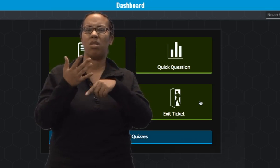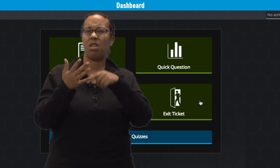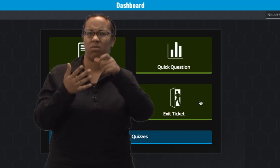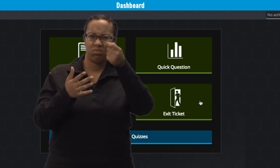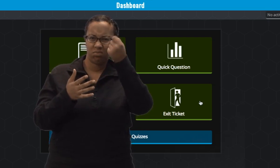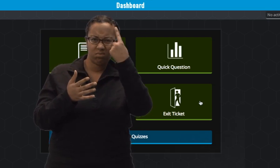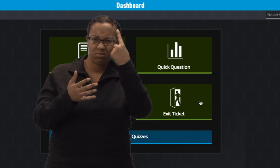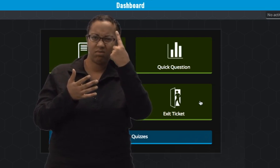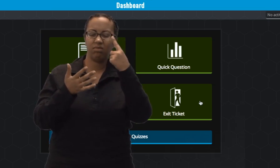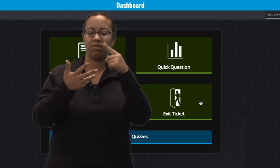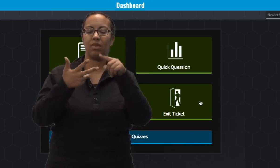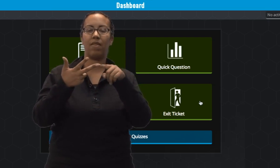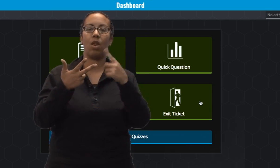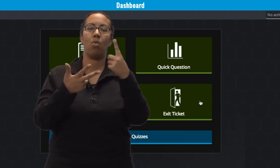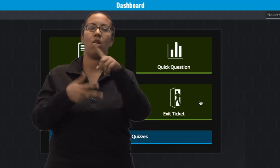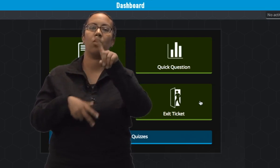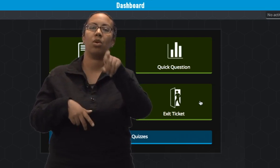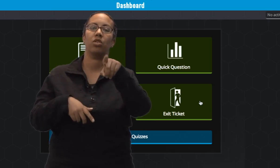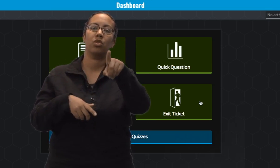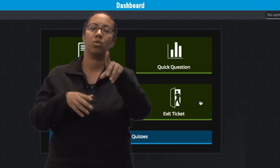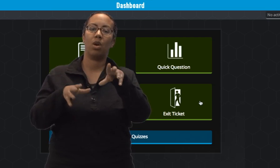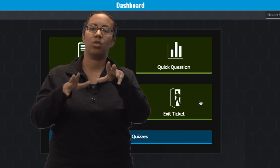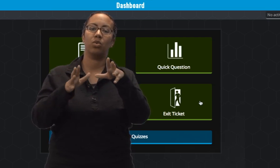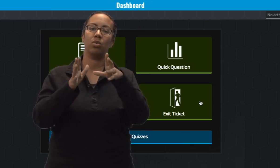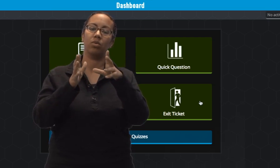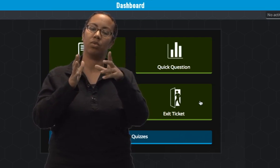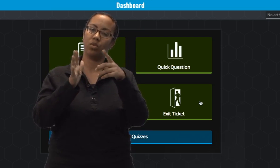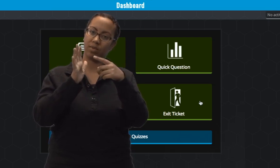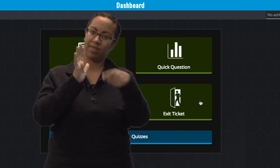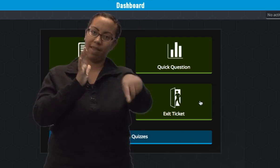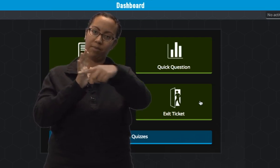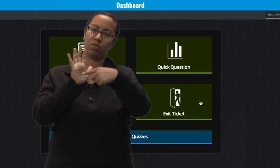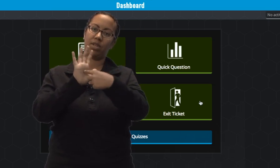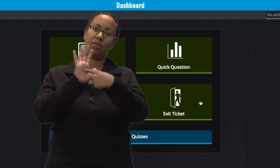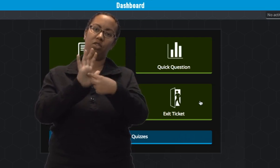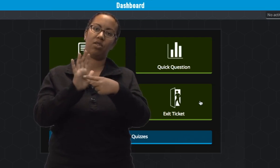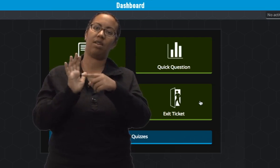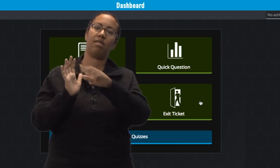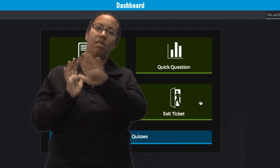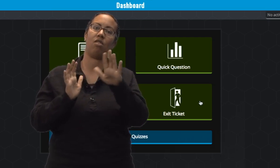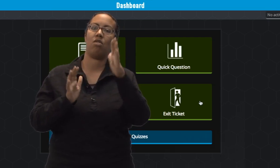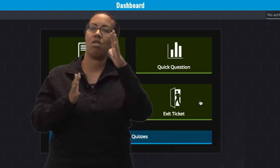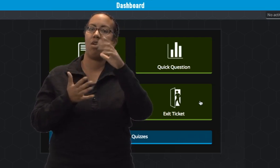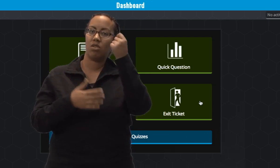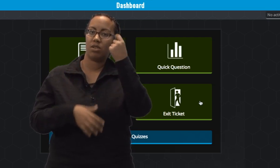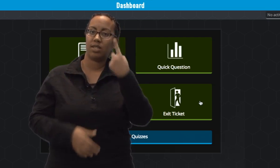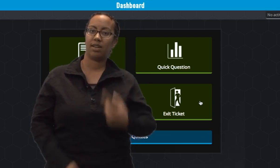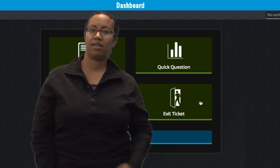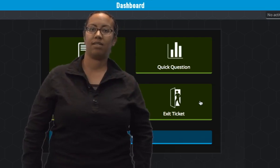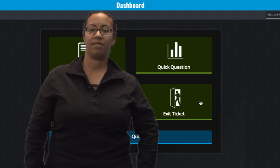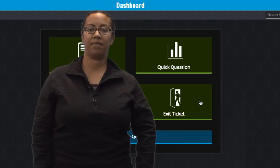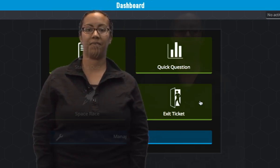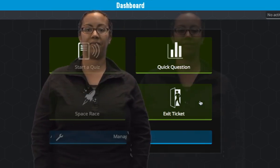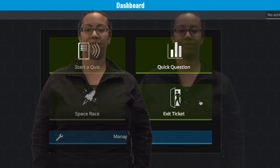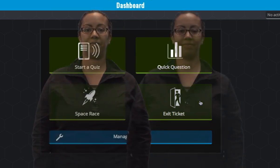or the lesson, or what they didn't understand, or one question that you want them to use